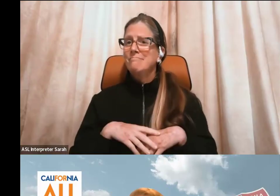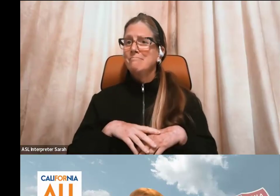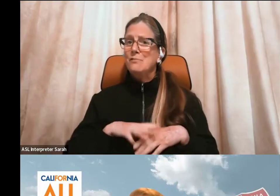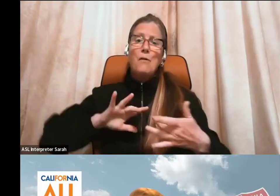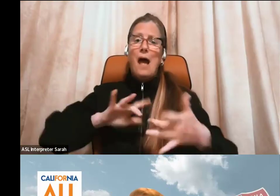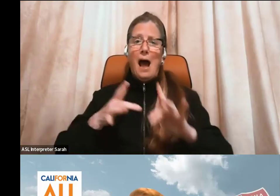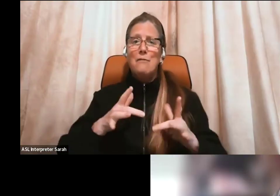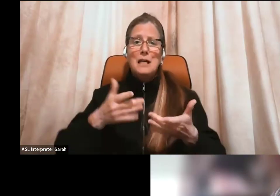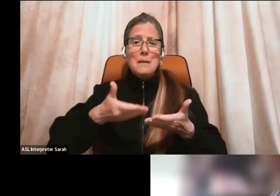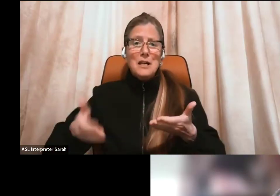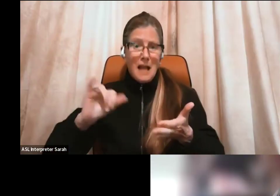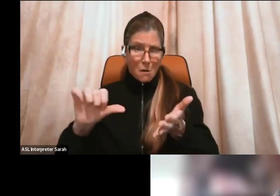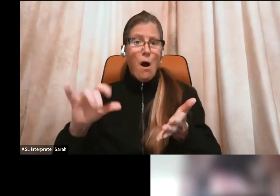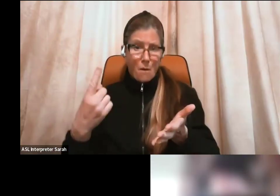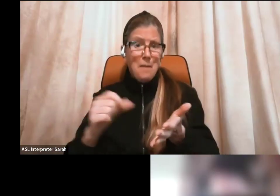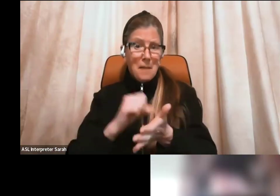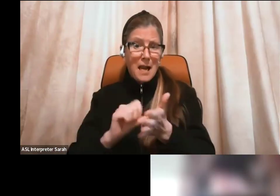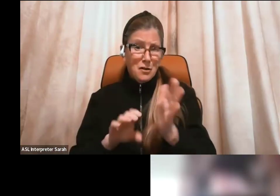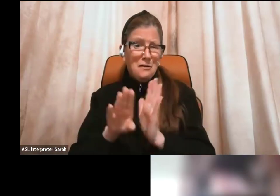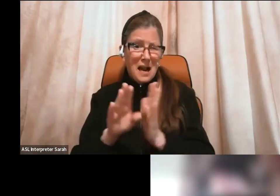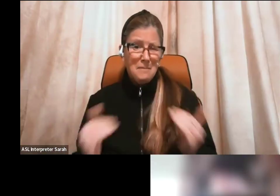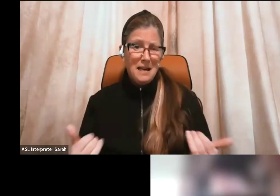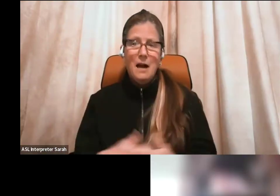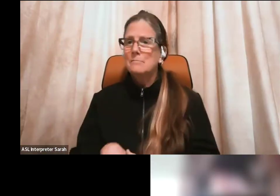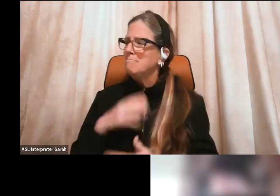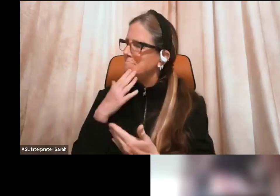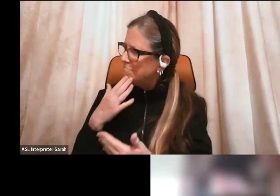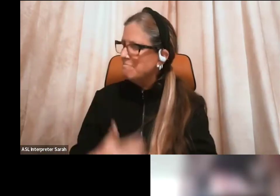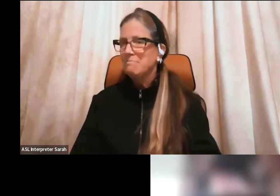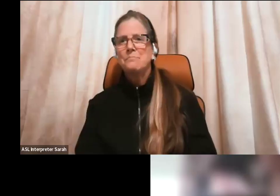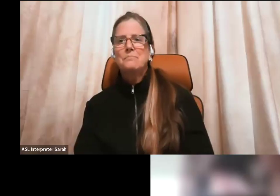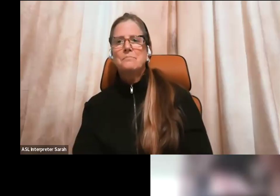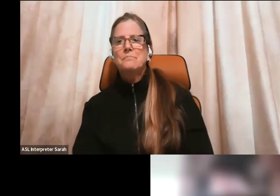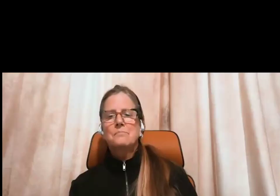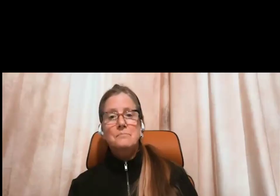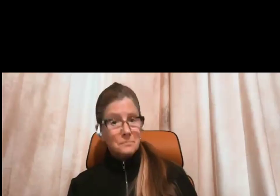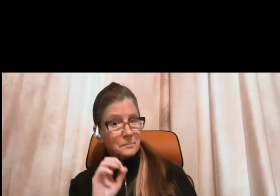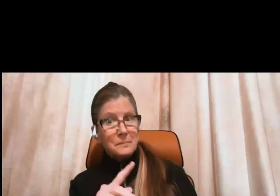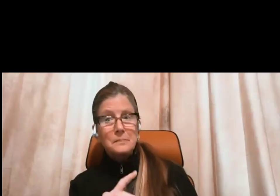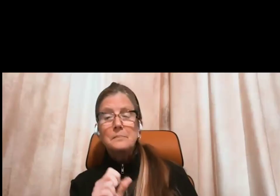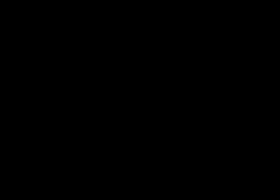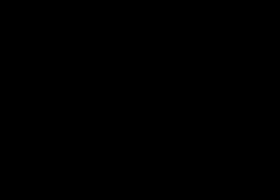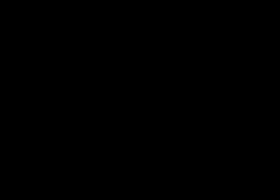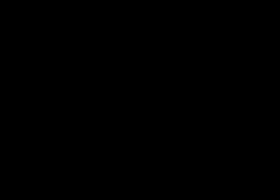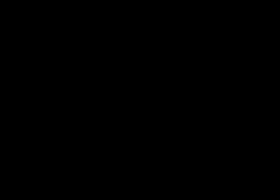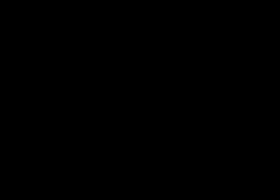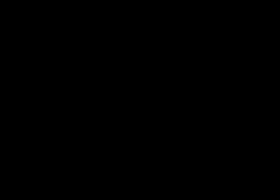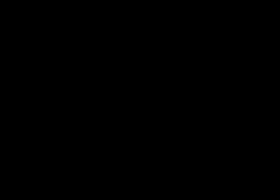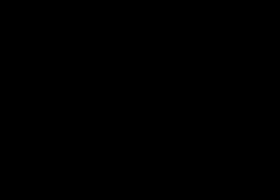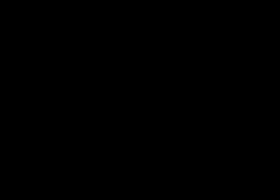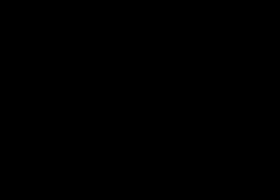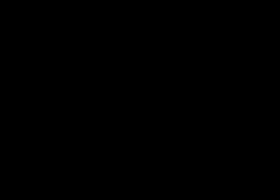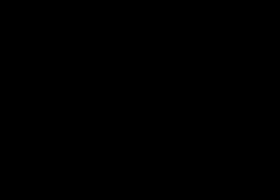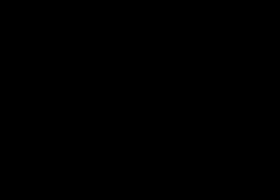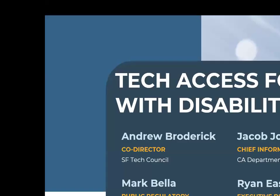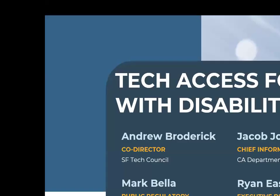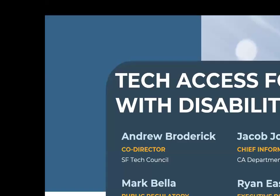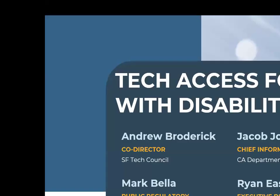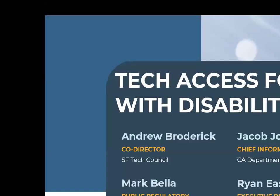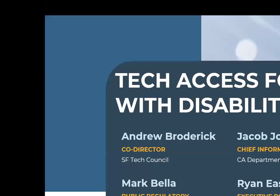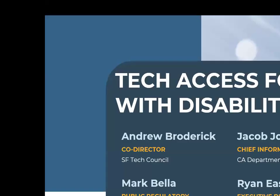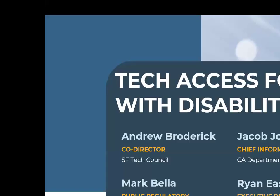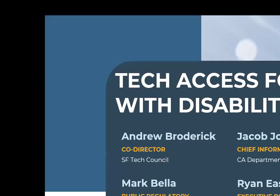pager. Great. So, moving on to the next portion of our presentation, as Anh mentioned earlier,